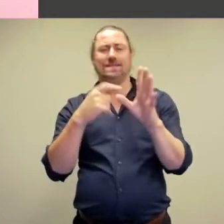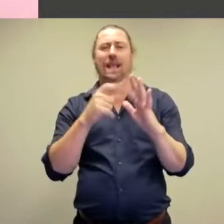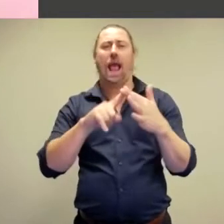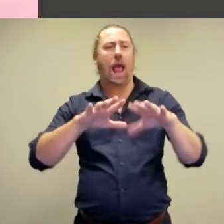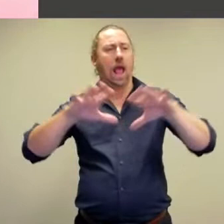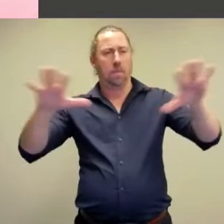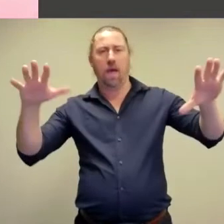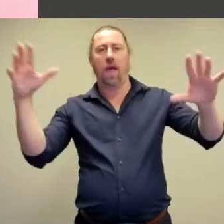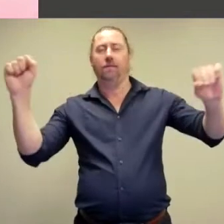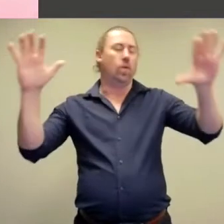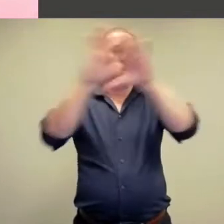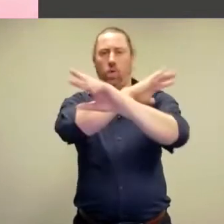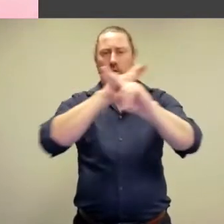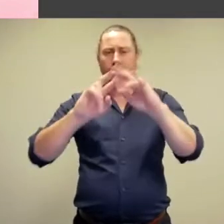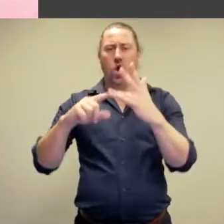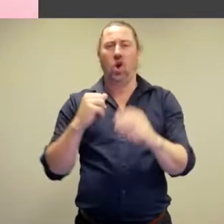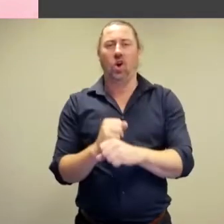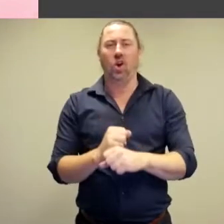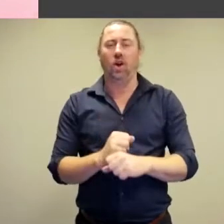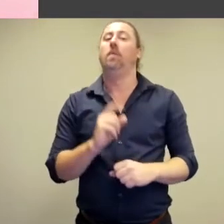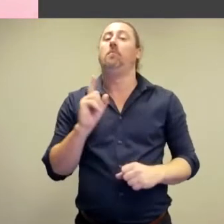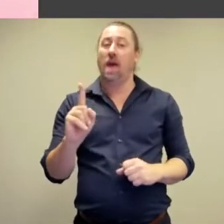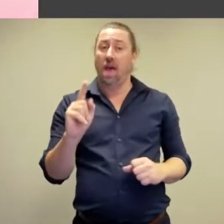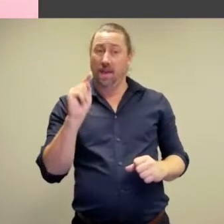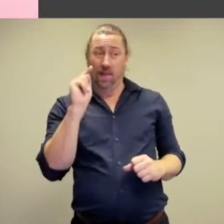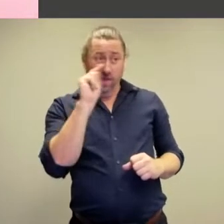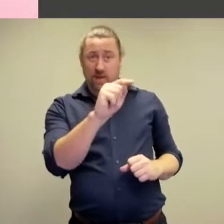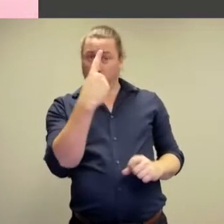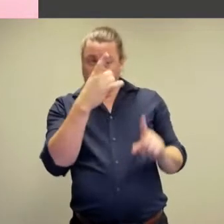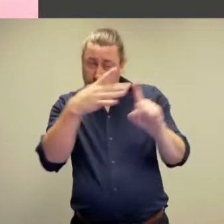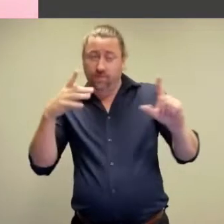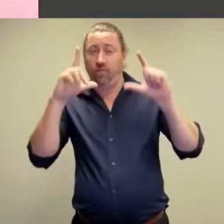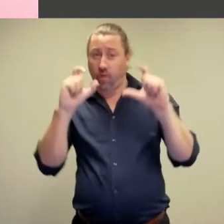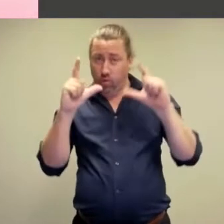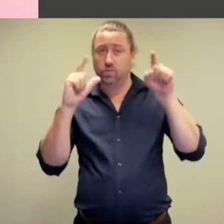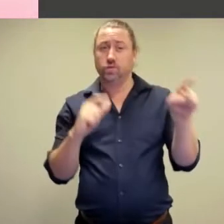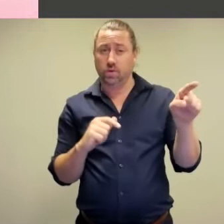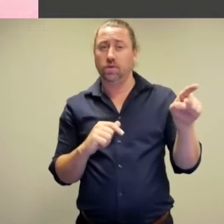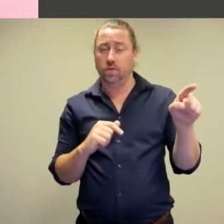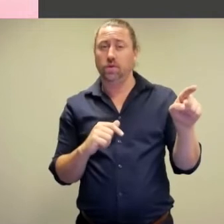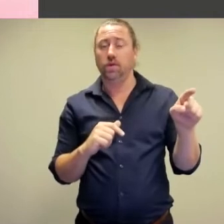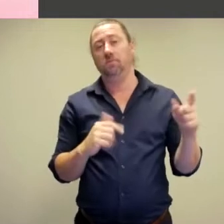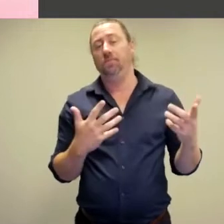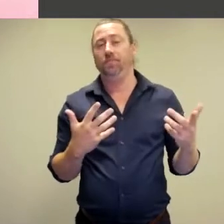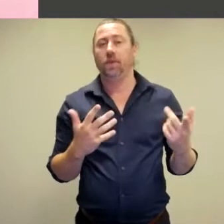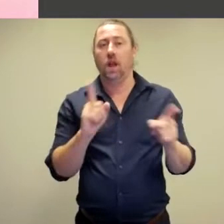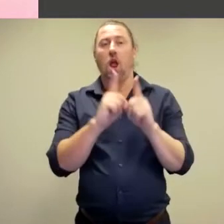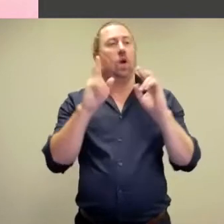fog. But here, this particular photograph